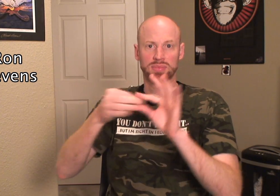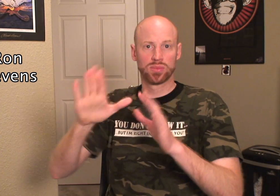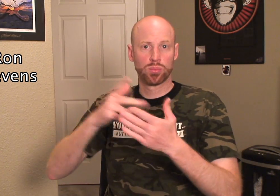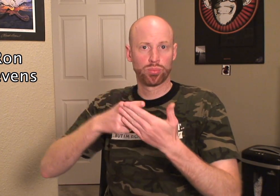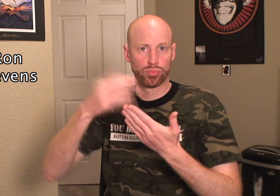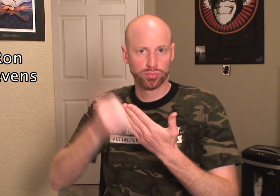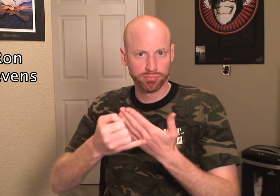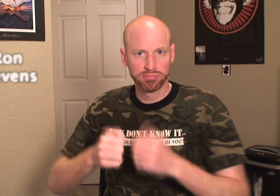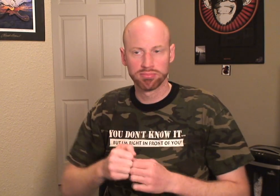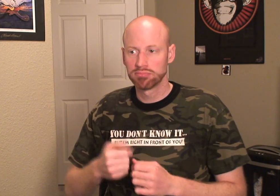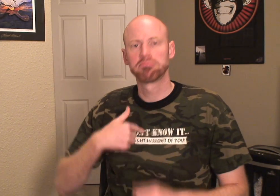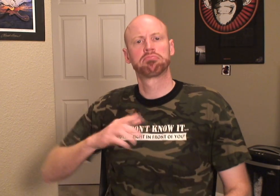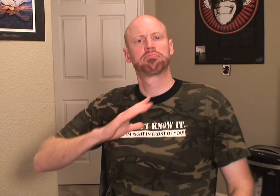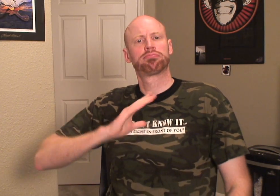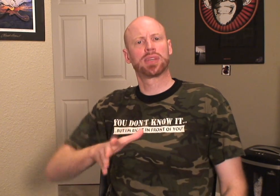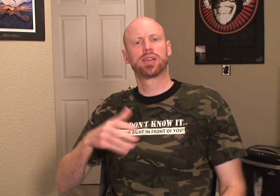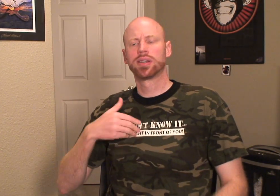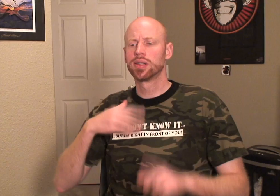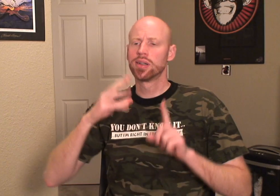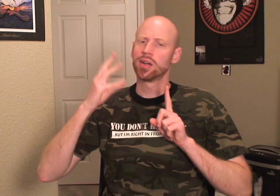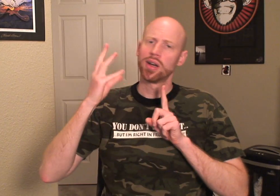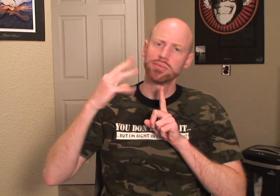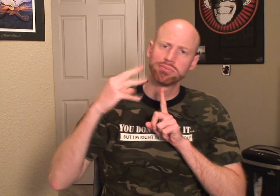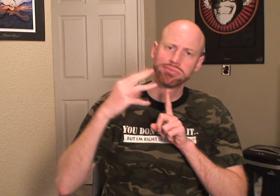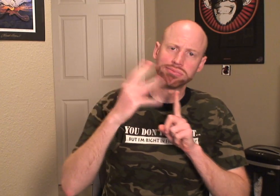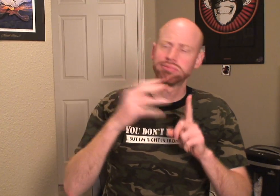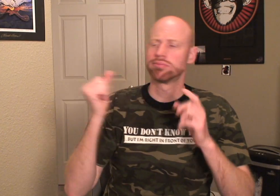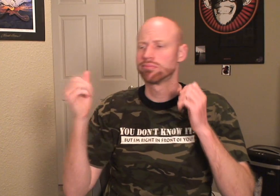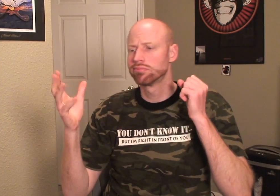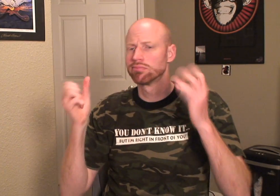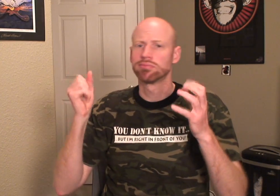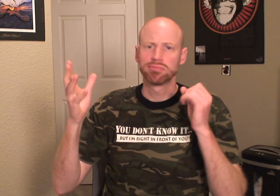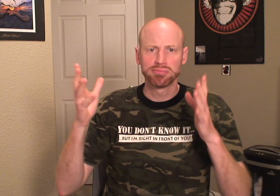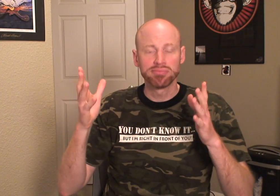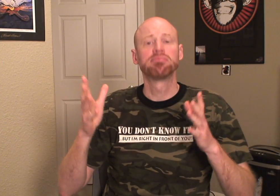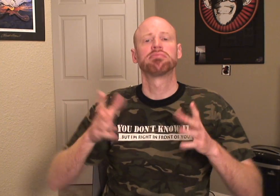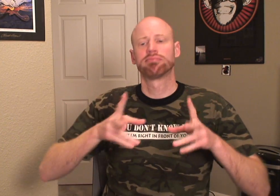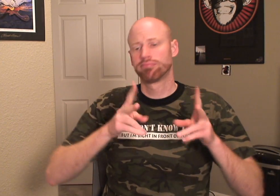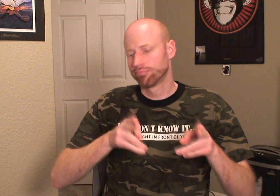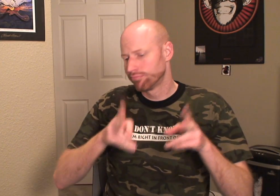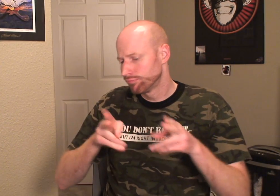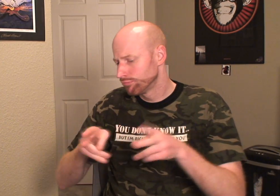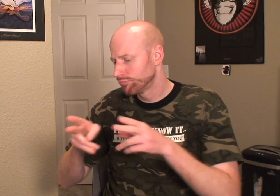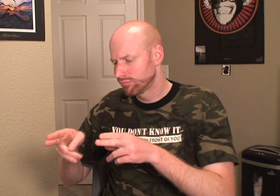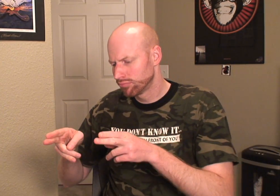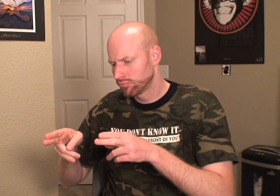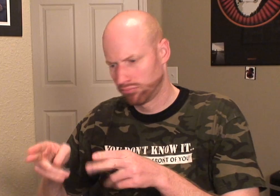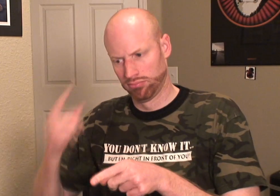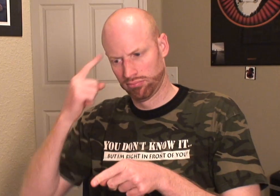for a project he's working on. Happy to do so, I got to work filming and editing my comments